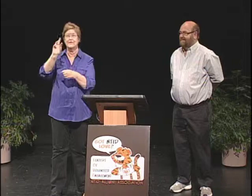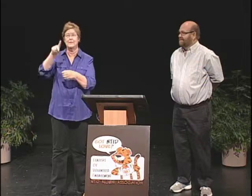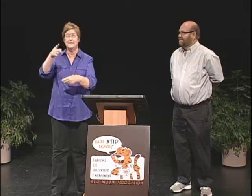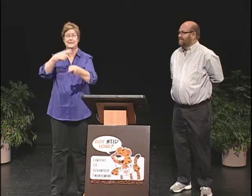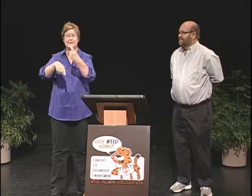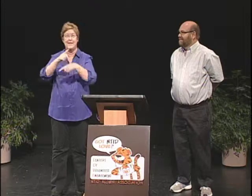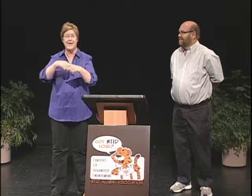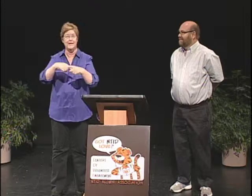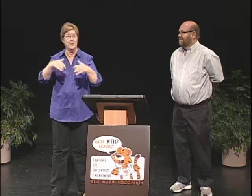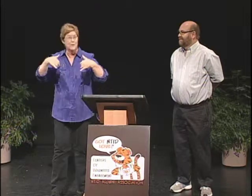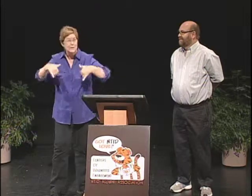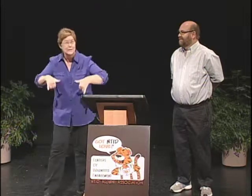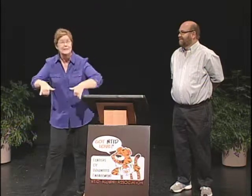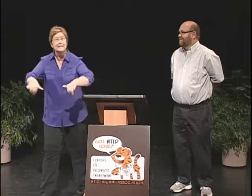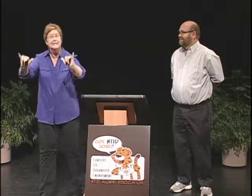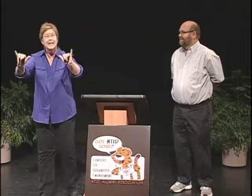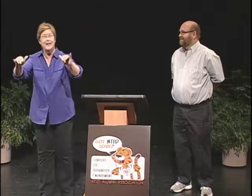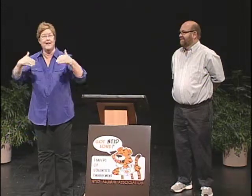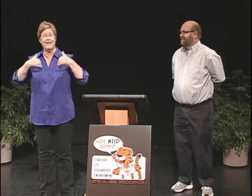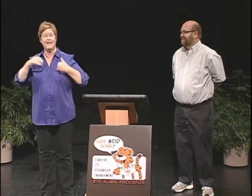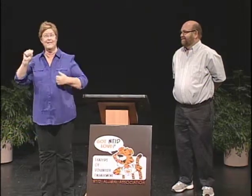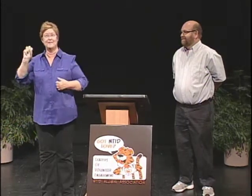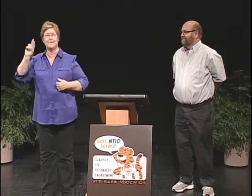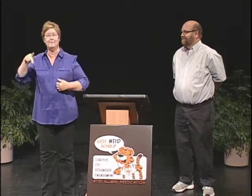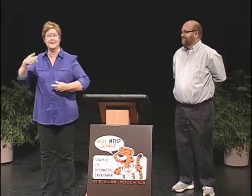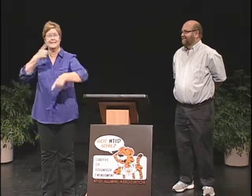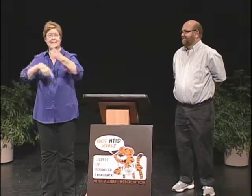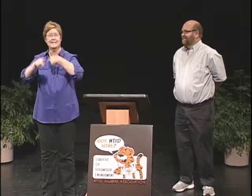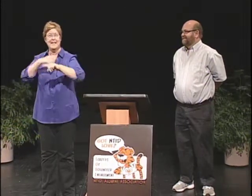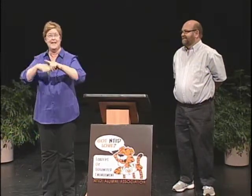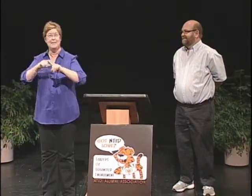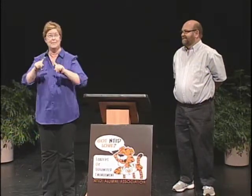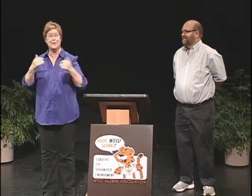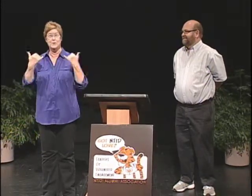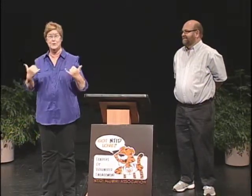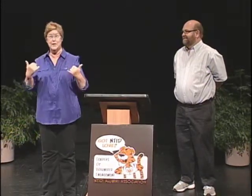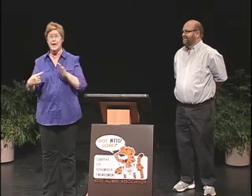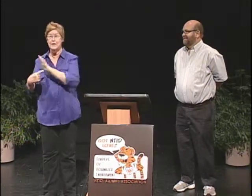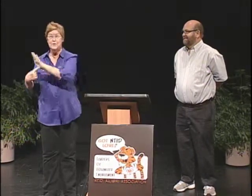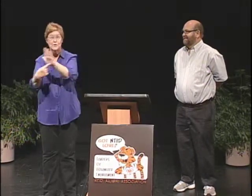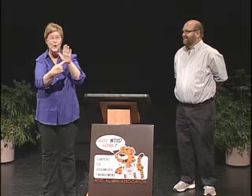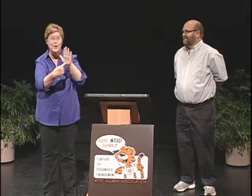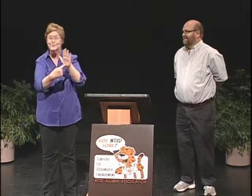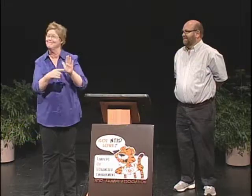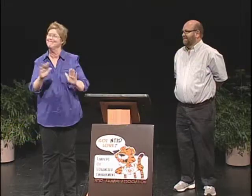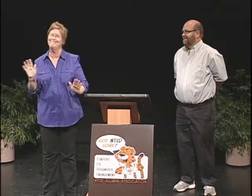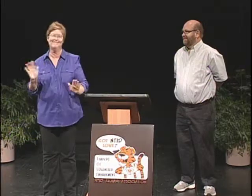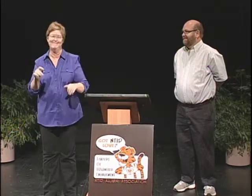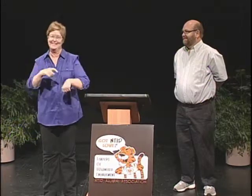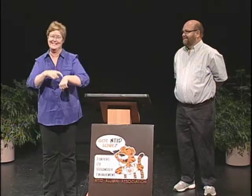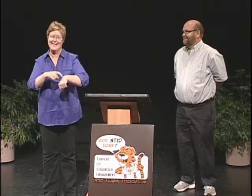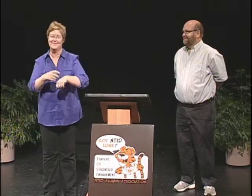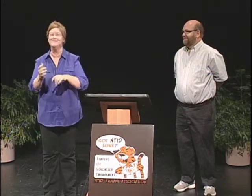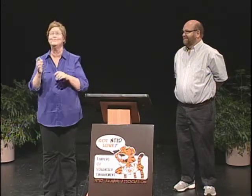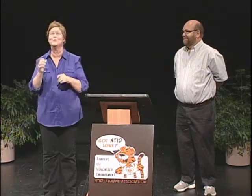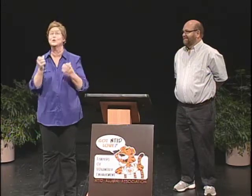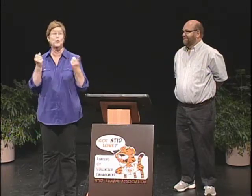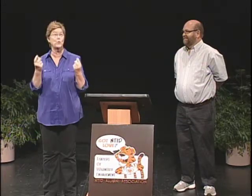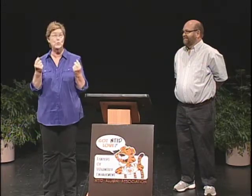of the different SVP classes. And we still have SVP signs, but it seems like times have changed.